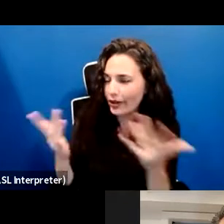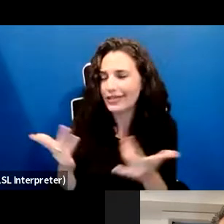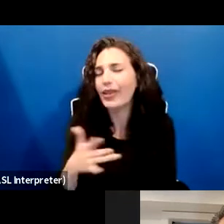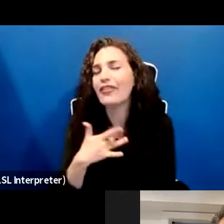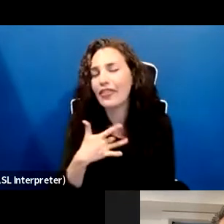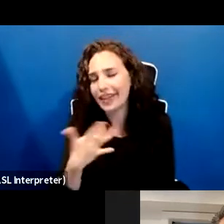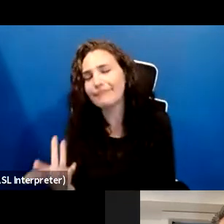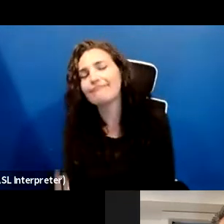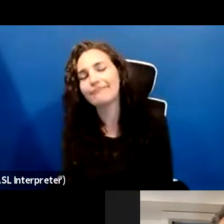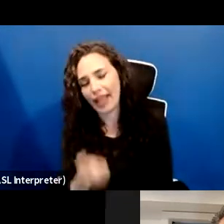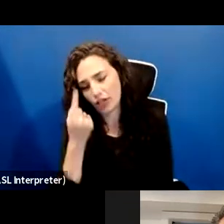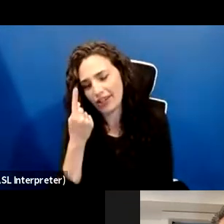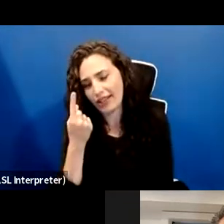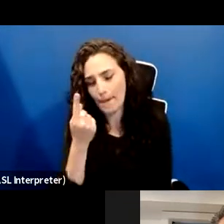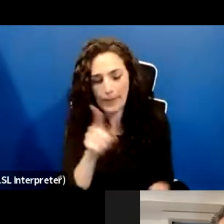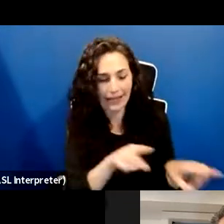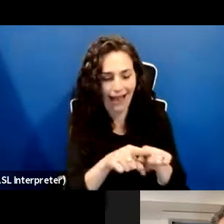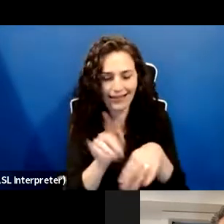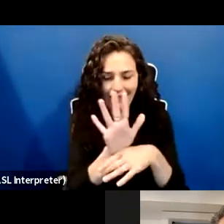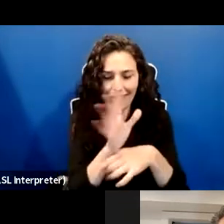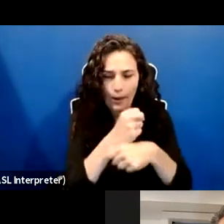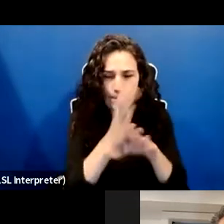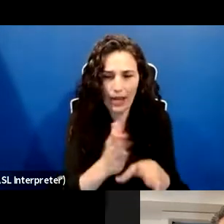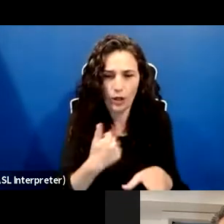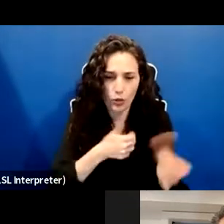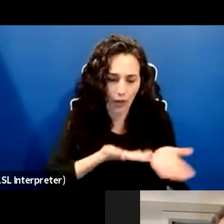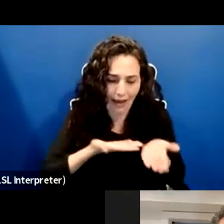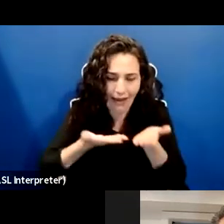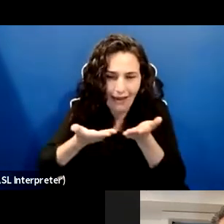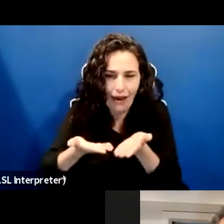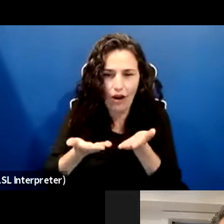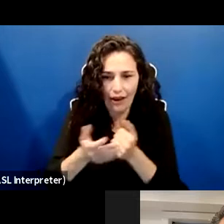as filmmakers, as documentary filmmakers, we carry with us people, you know,